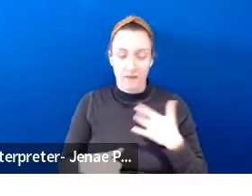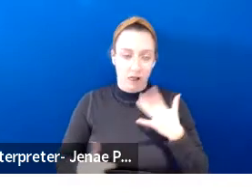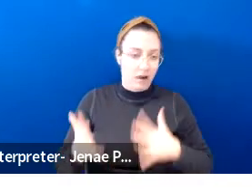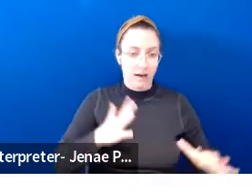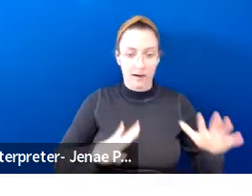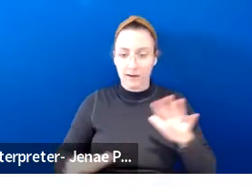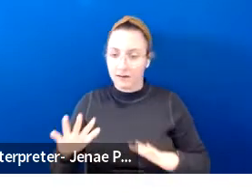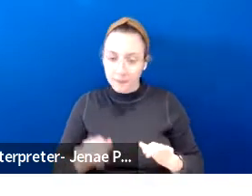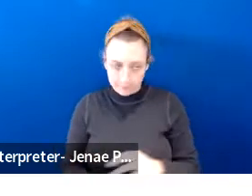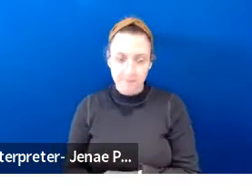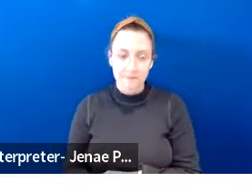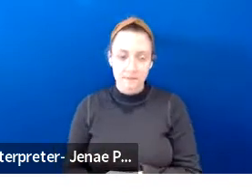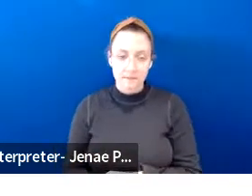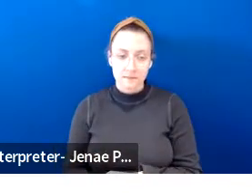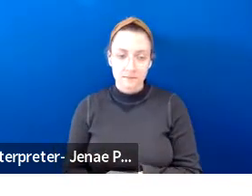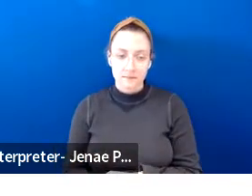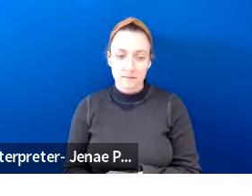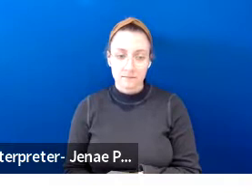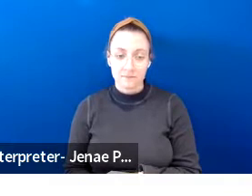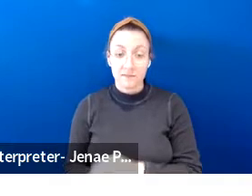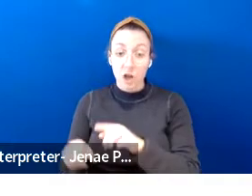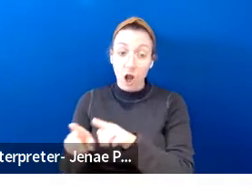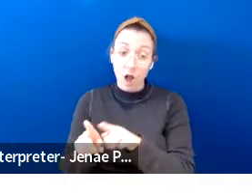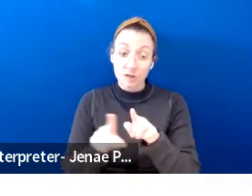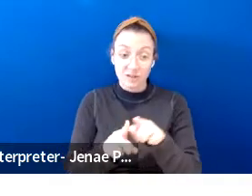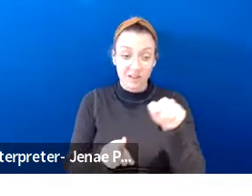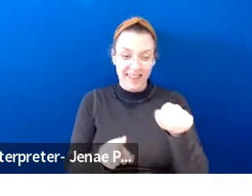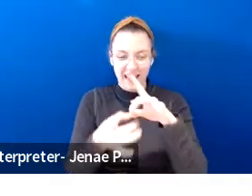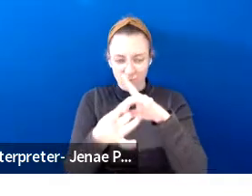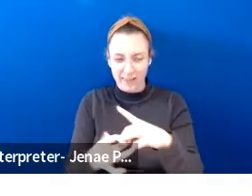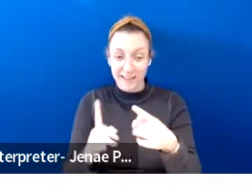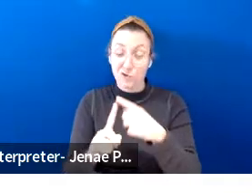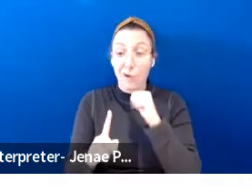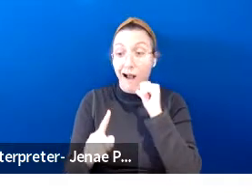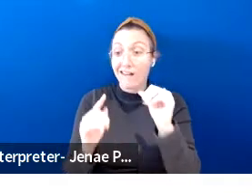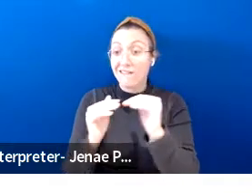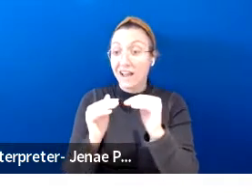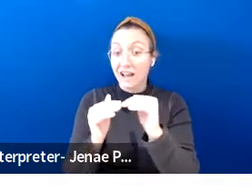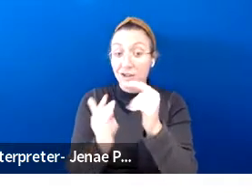It also speaks to unfair treatment from prejudice and discrimination.